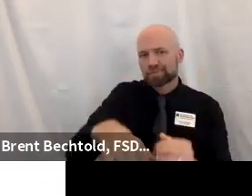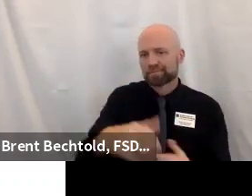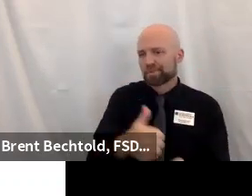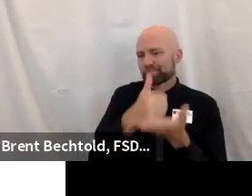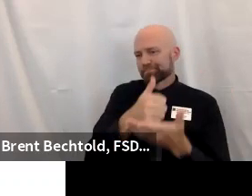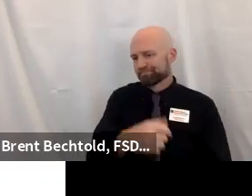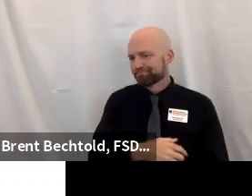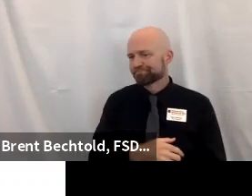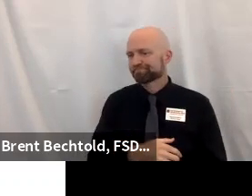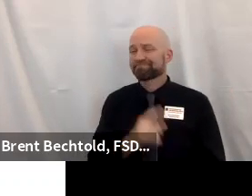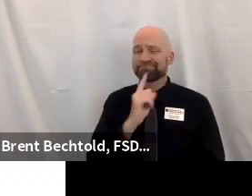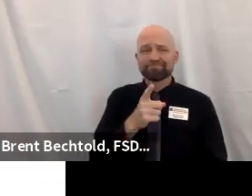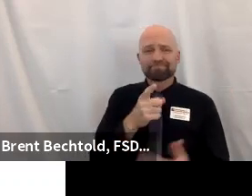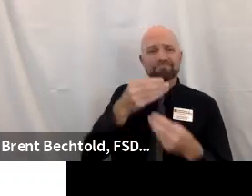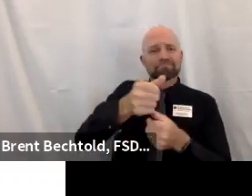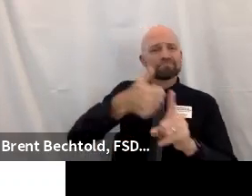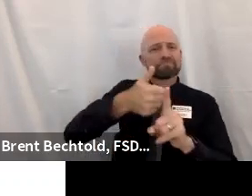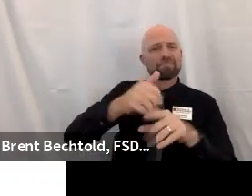So I highly recommend that you read that article.